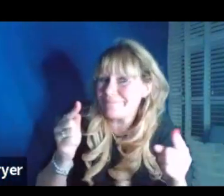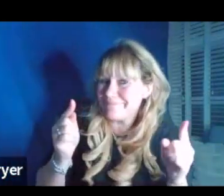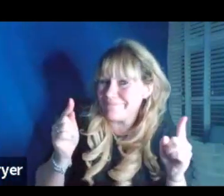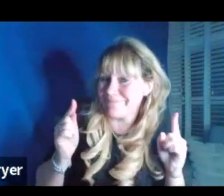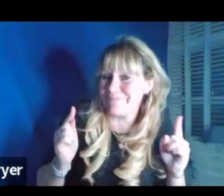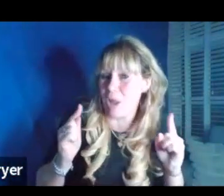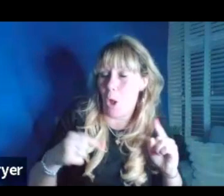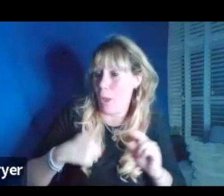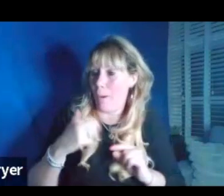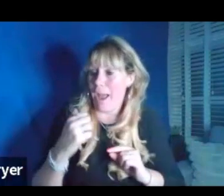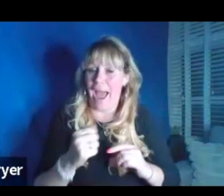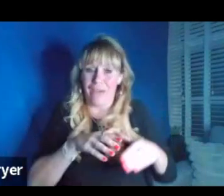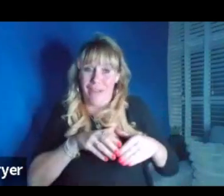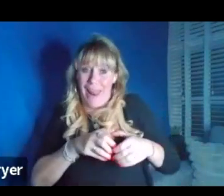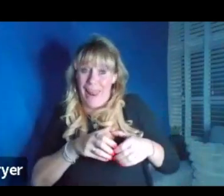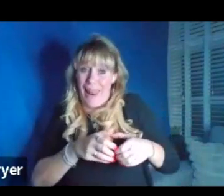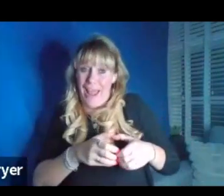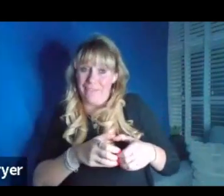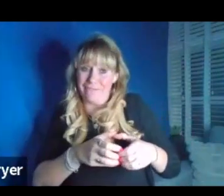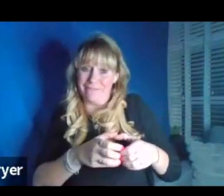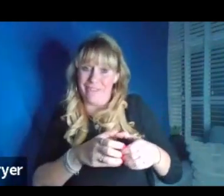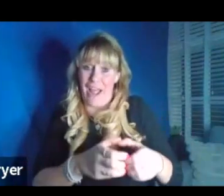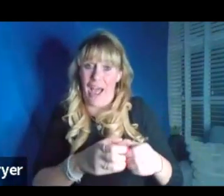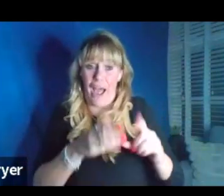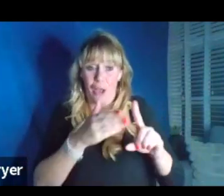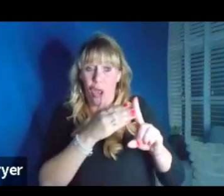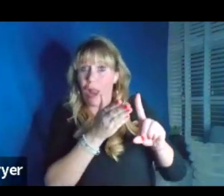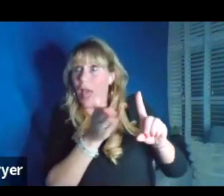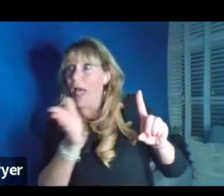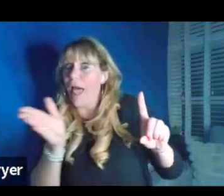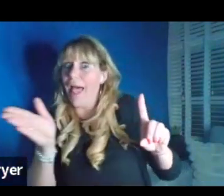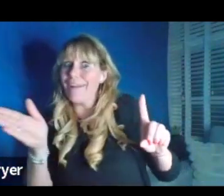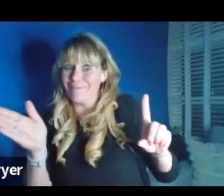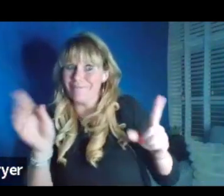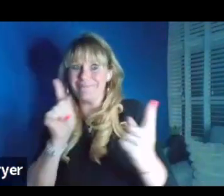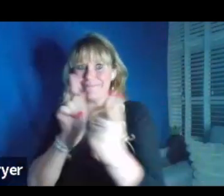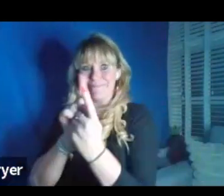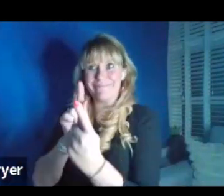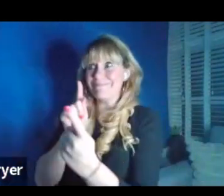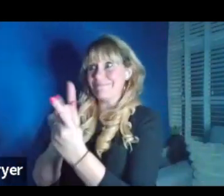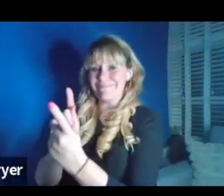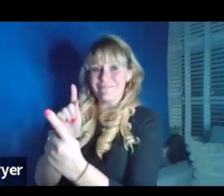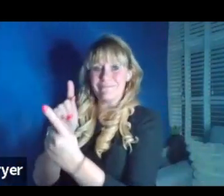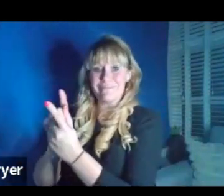there are times that I could stray There's a programme that I like called Supernanny